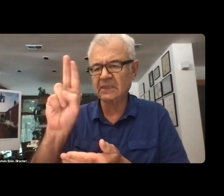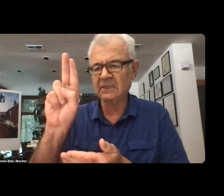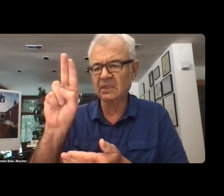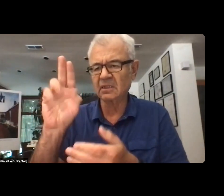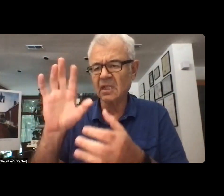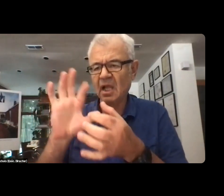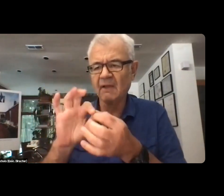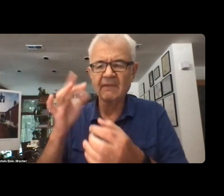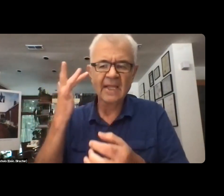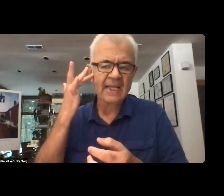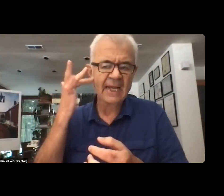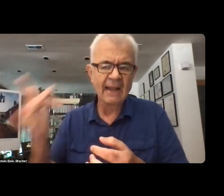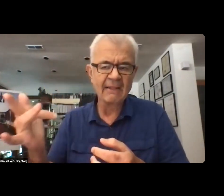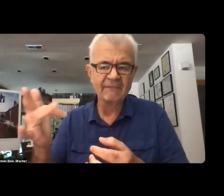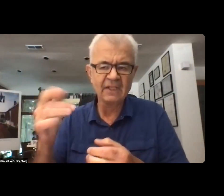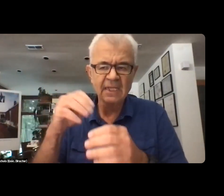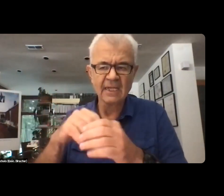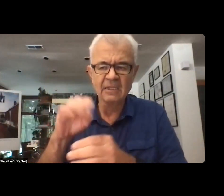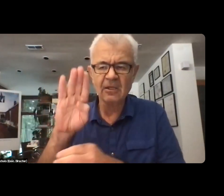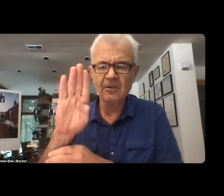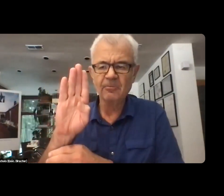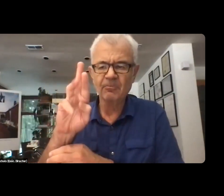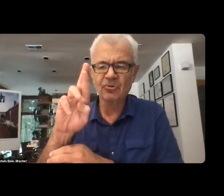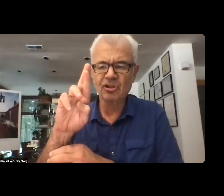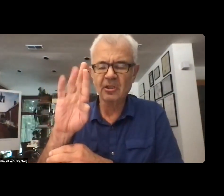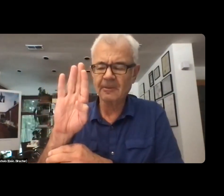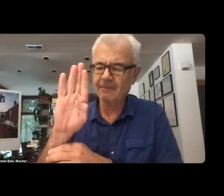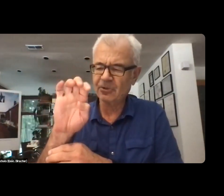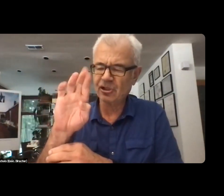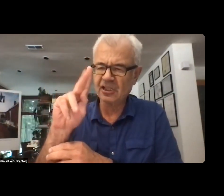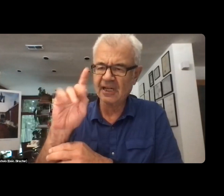That's when she lost her hearing. She was mainstreamed. And she learned how to communicate orally, and then also later by using American Sign Language. She graduated with a Bachelor's and Master's degree in Landscape Architecture from the